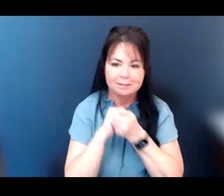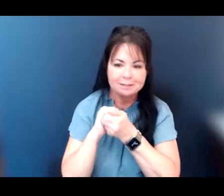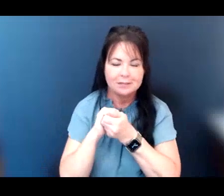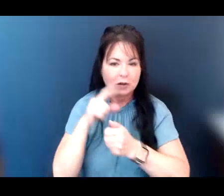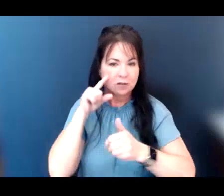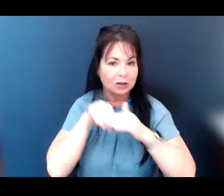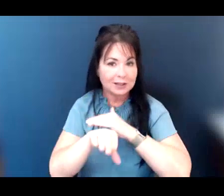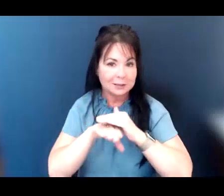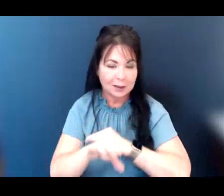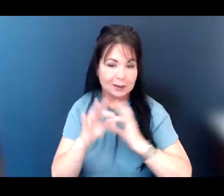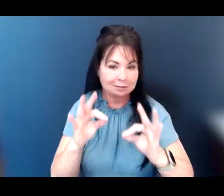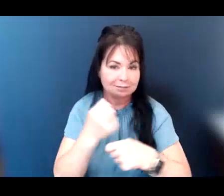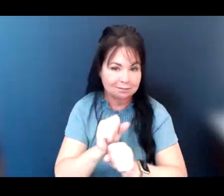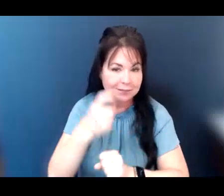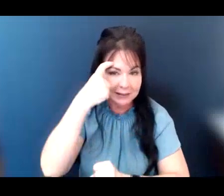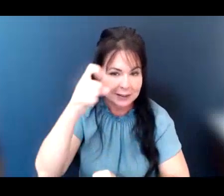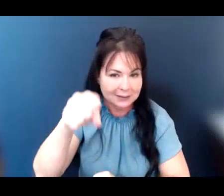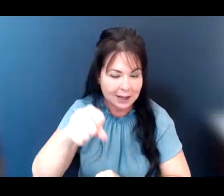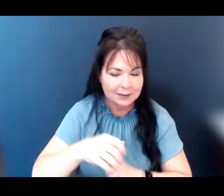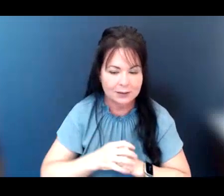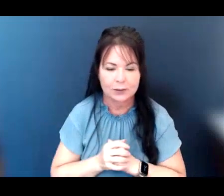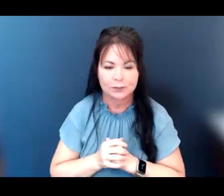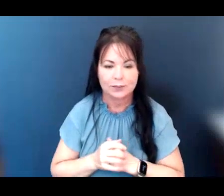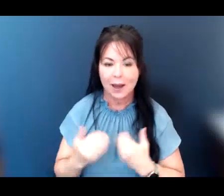All right, so I have one last question for the panelists.